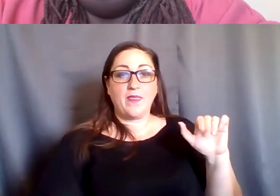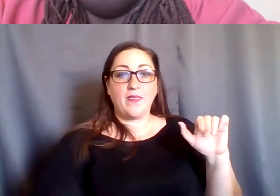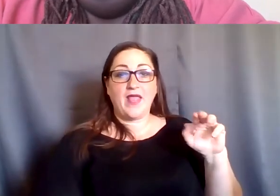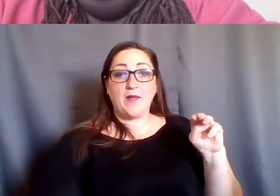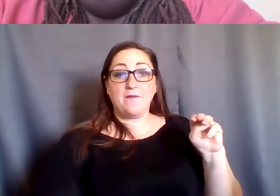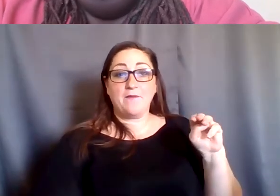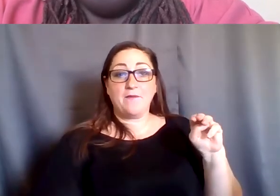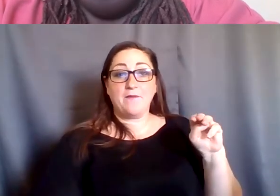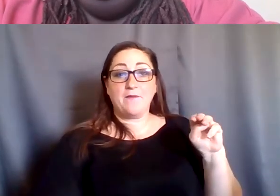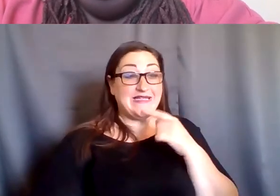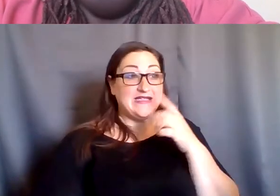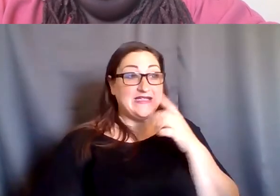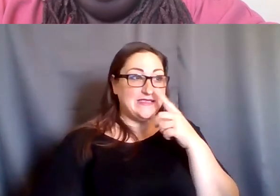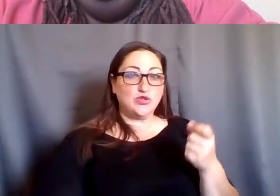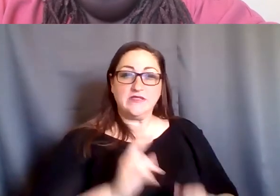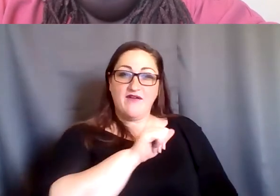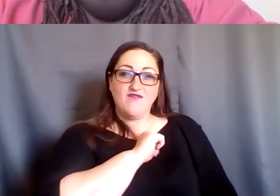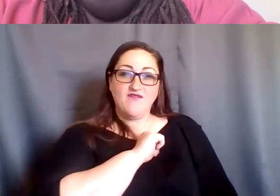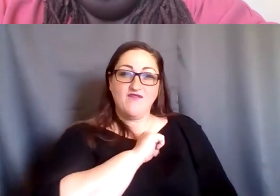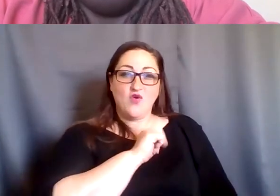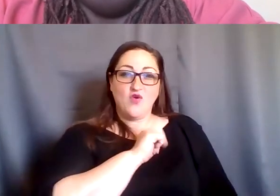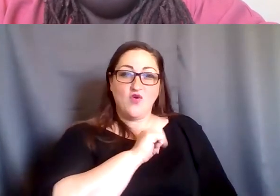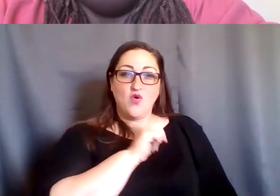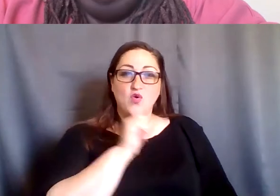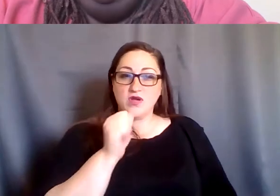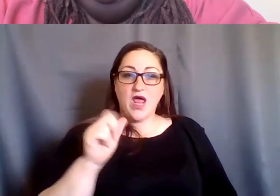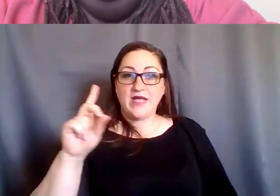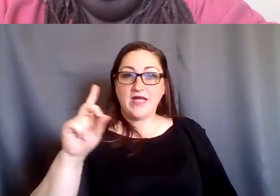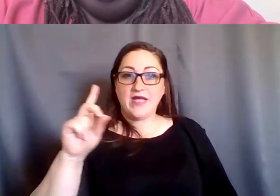if we do this one thing, it’ll work, right? We’re going to do it. So it’s going to work, right?